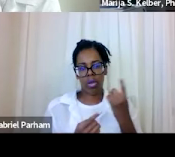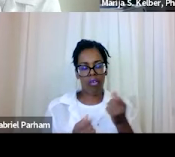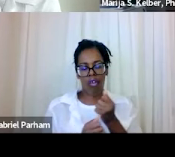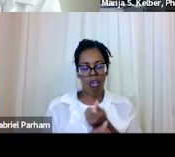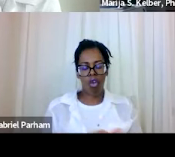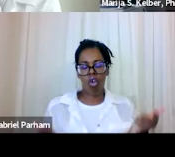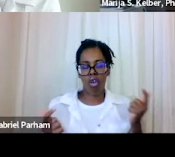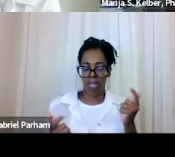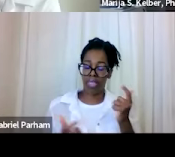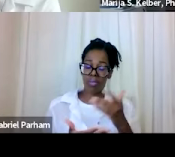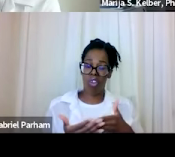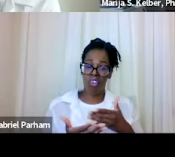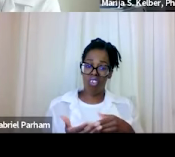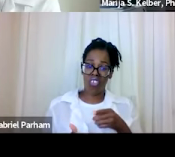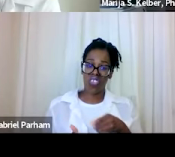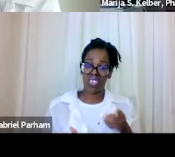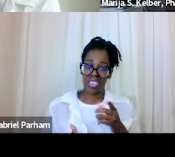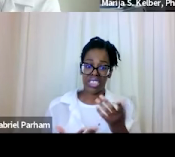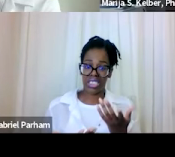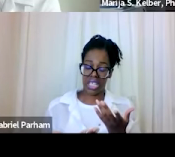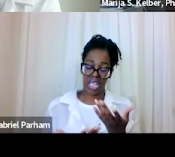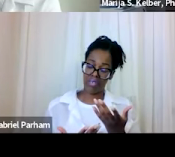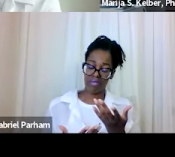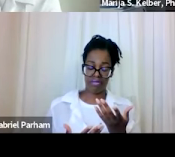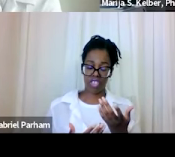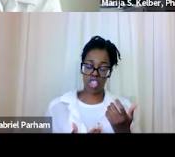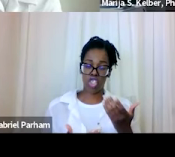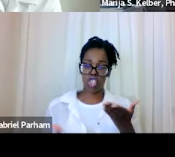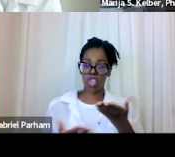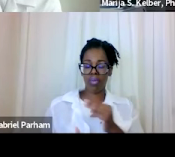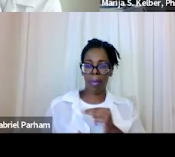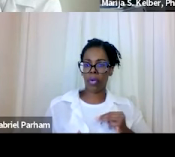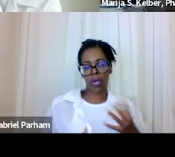of what a service member brings into the criminal legal system.